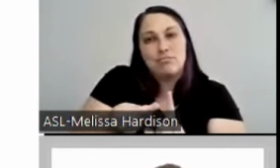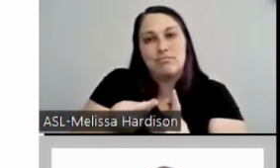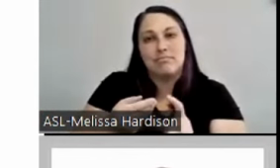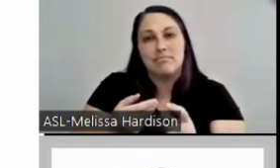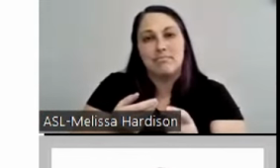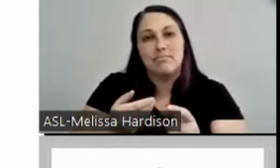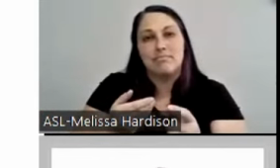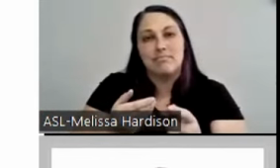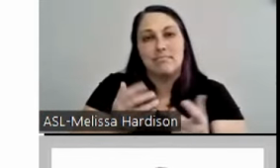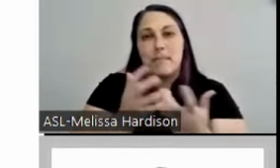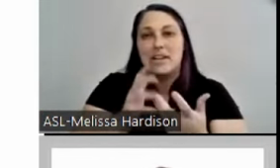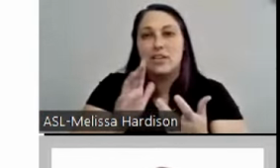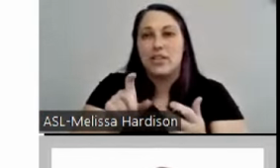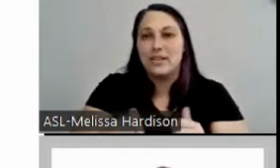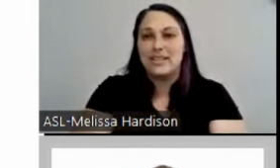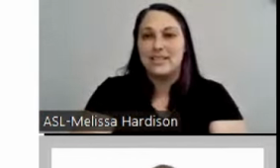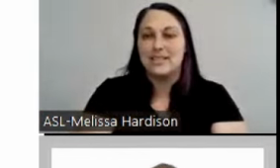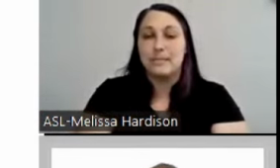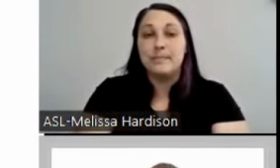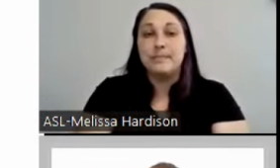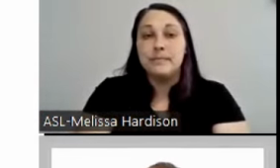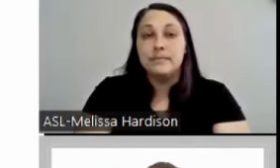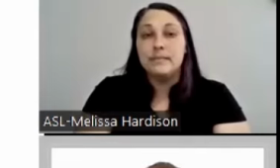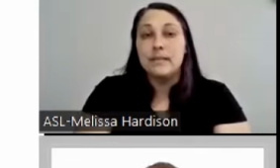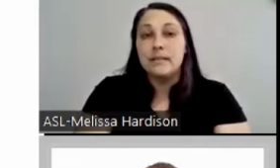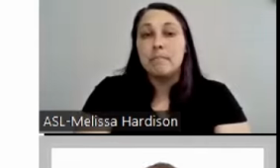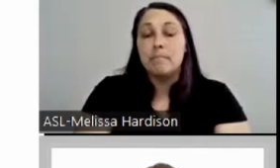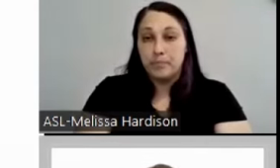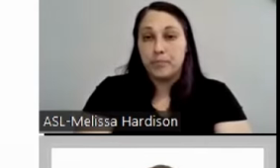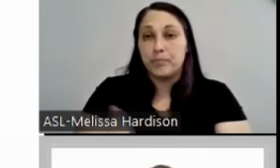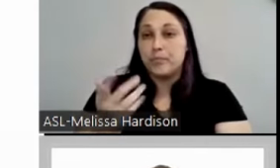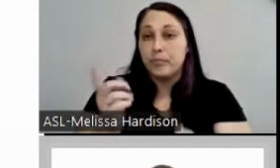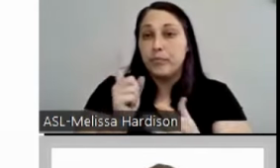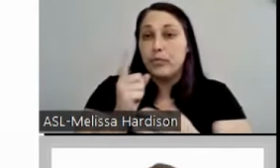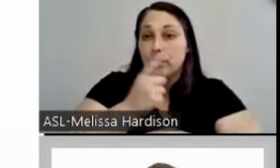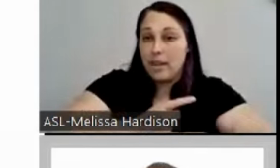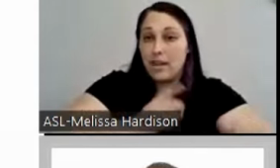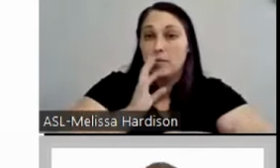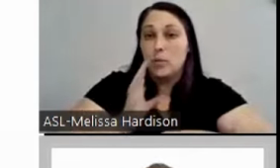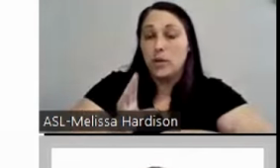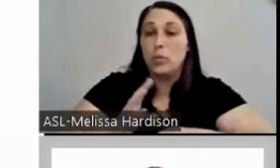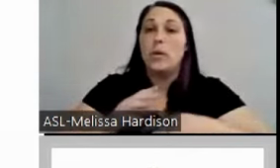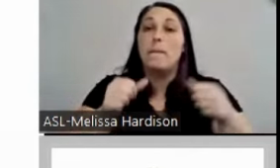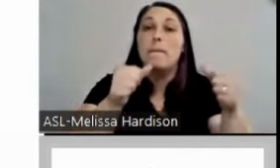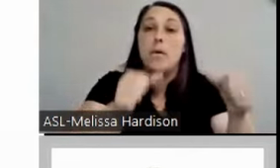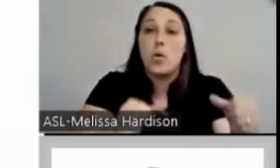They're saying the useful in -- usefulness and impact of Home Modifications or older cults staying in their homes.